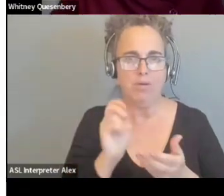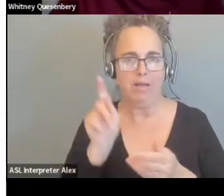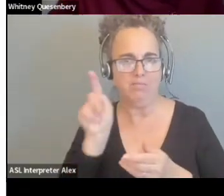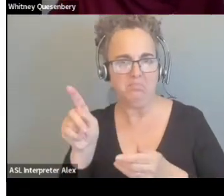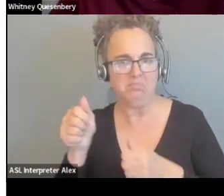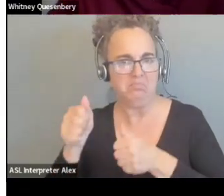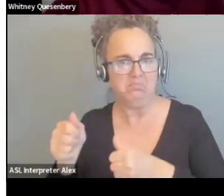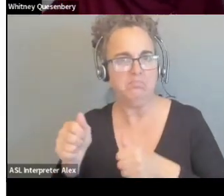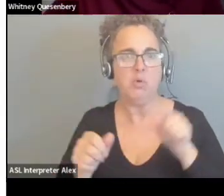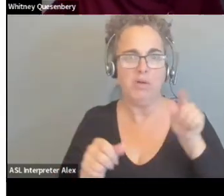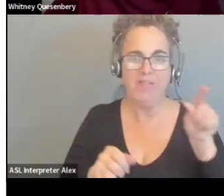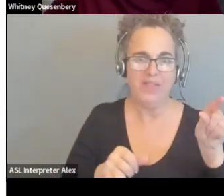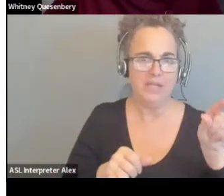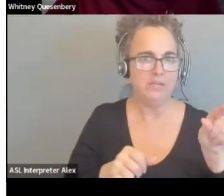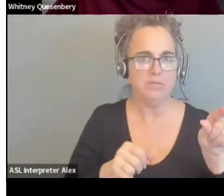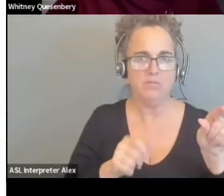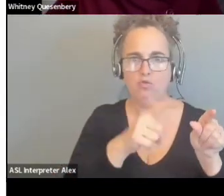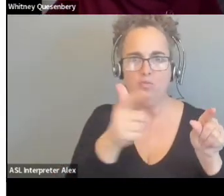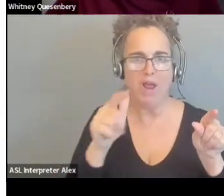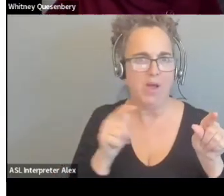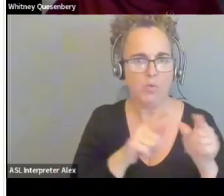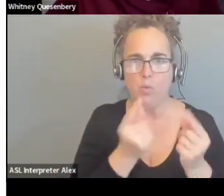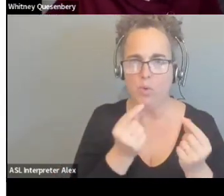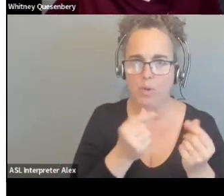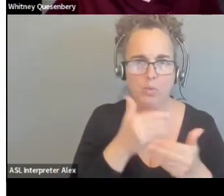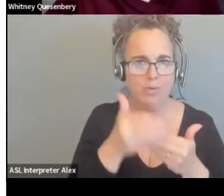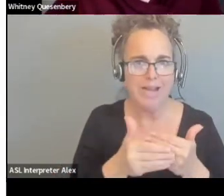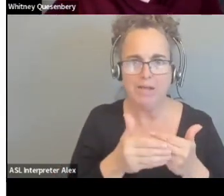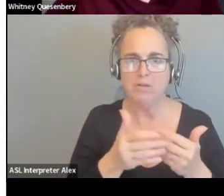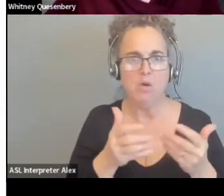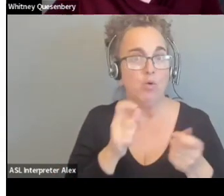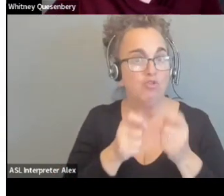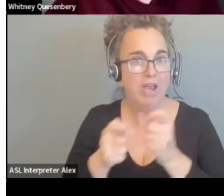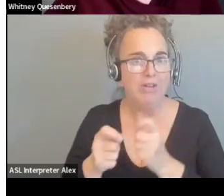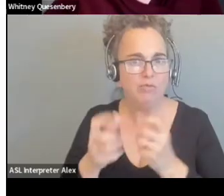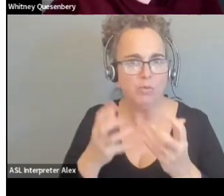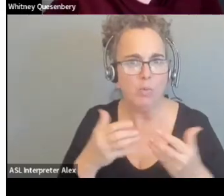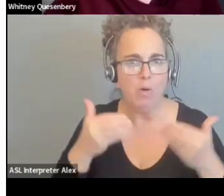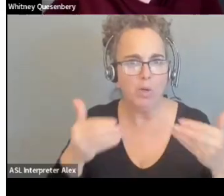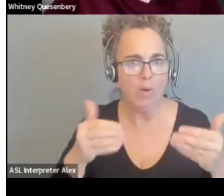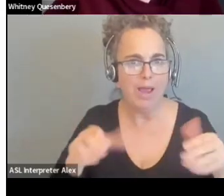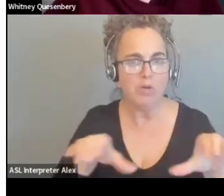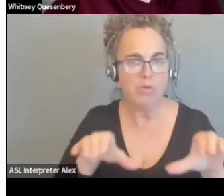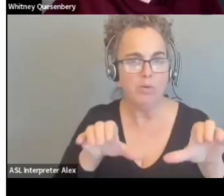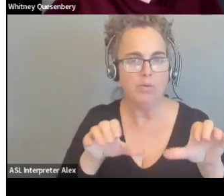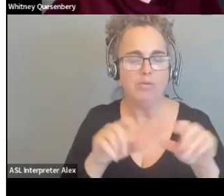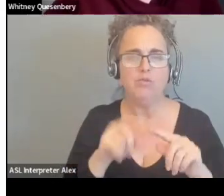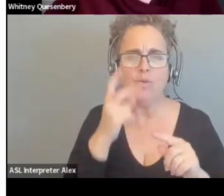what do we wanna do for the next round of, of things or what changes do we wanna make? So I see a long note in the chat,